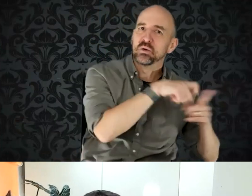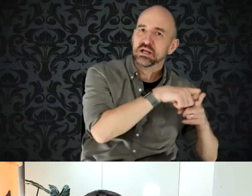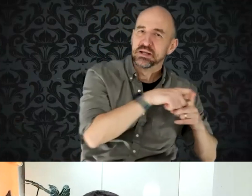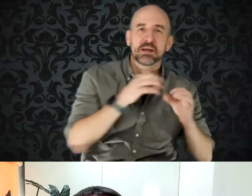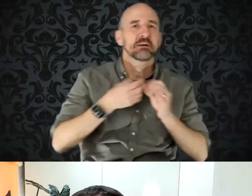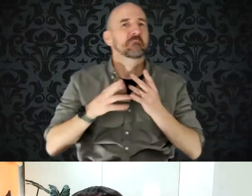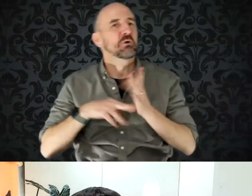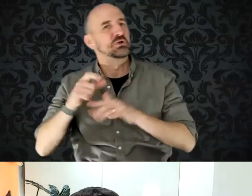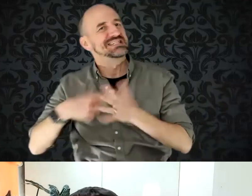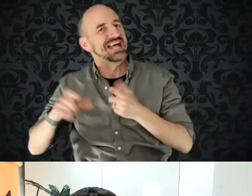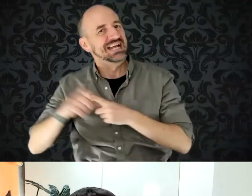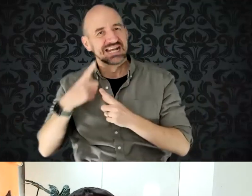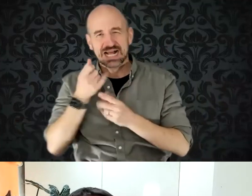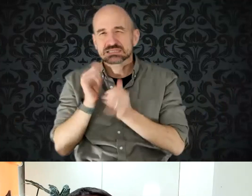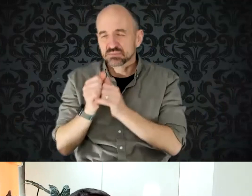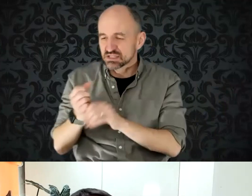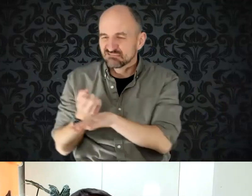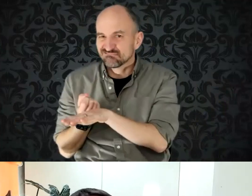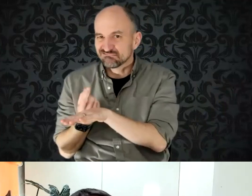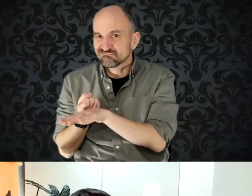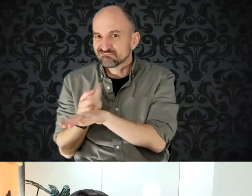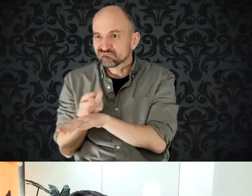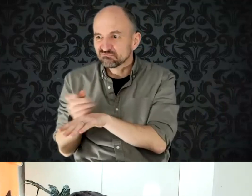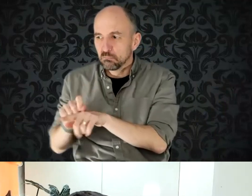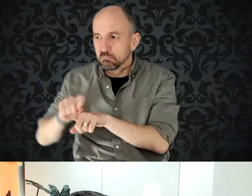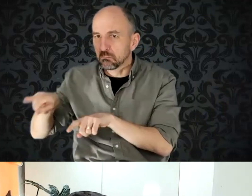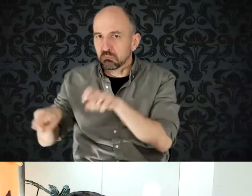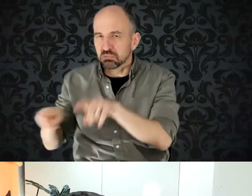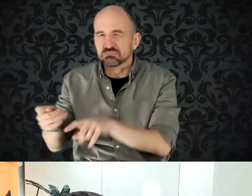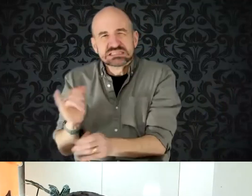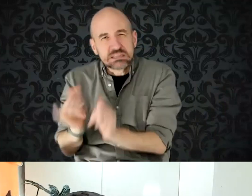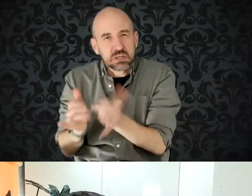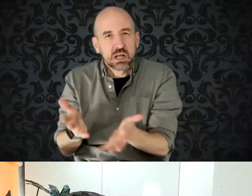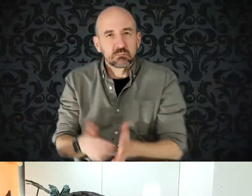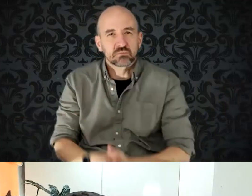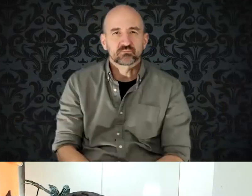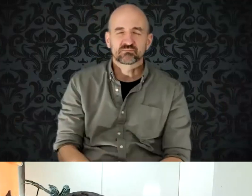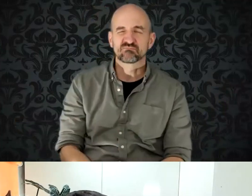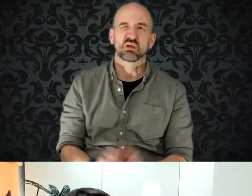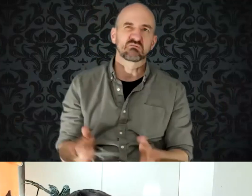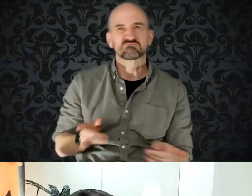is more pronounced, in that way you can get an even better grip, but the only problem with